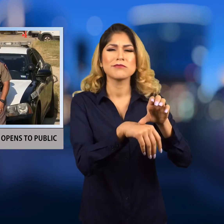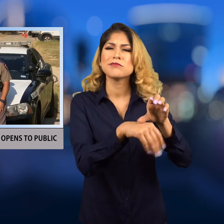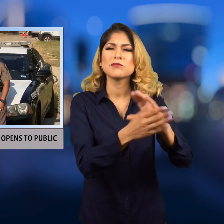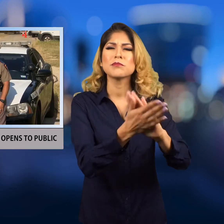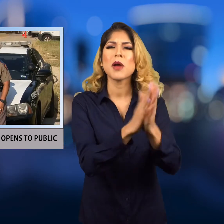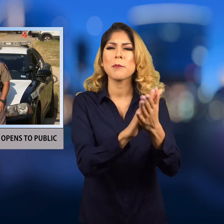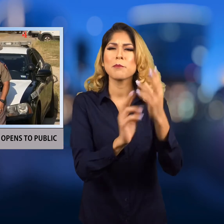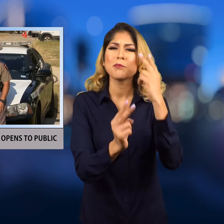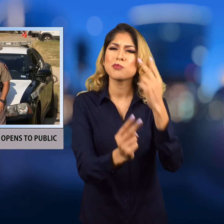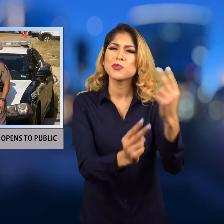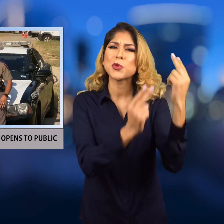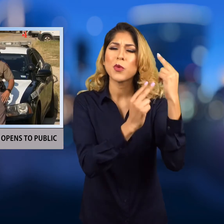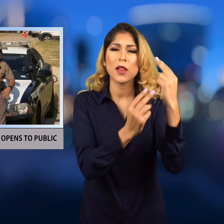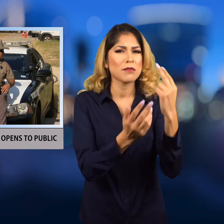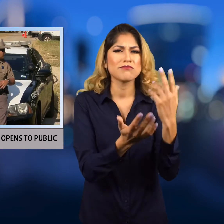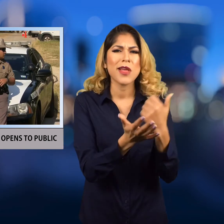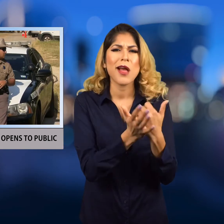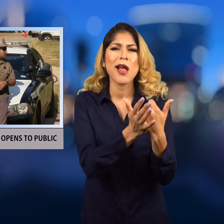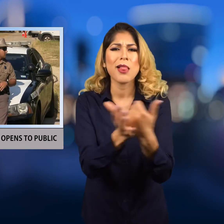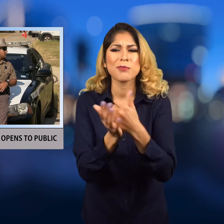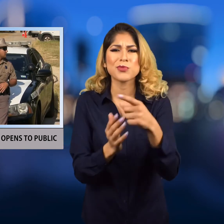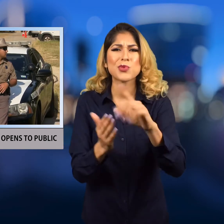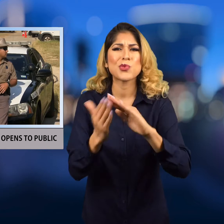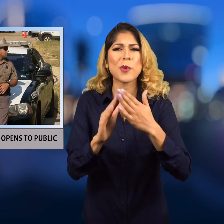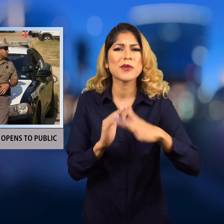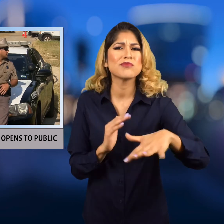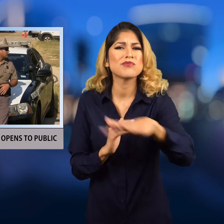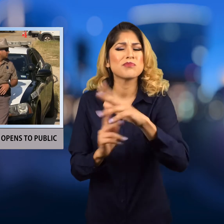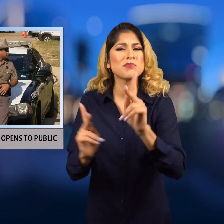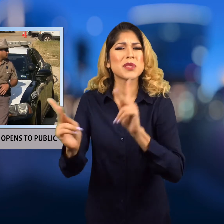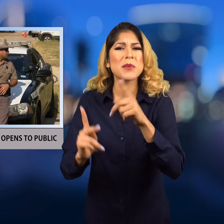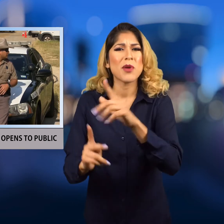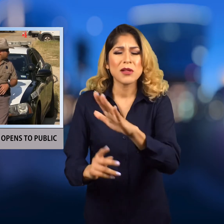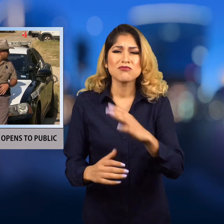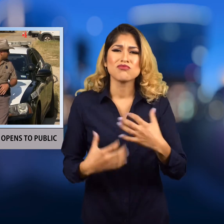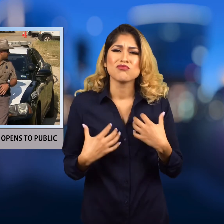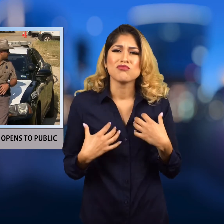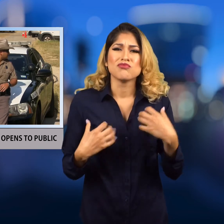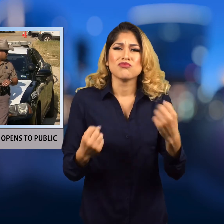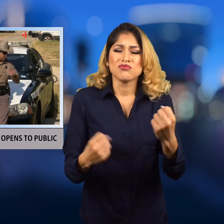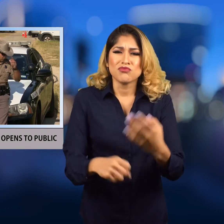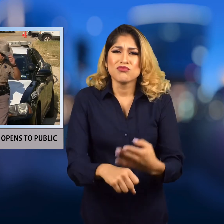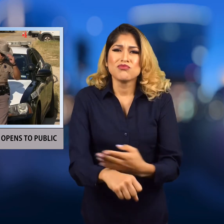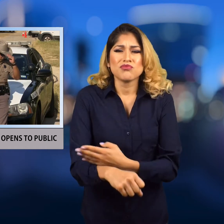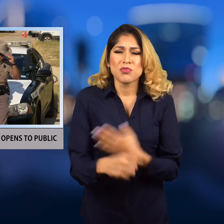healing process for the community.